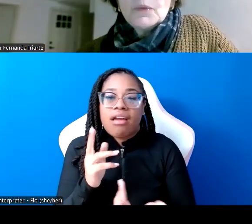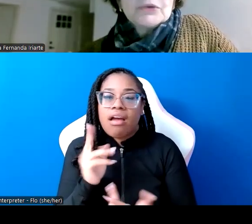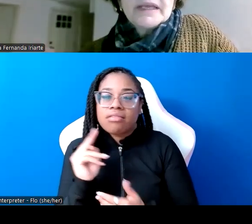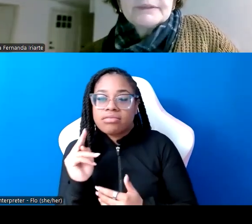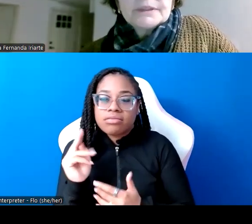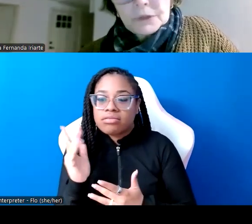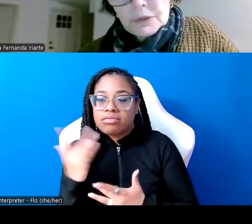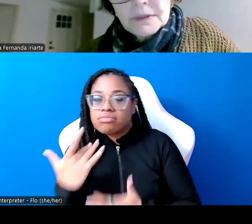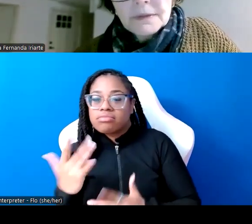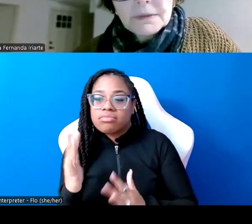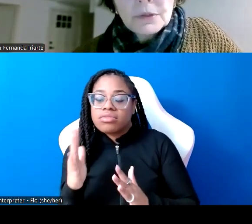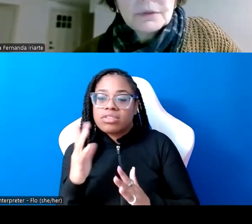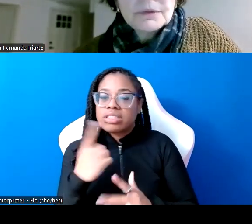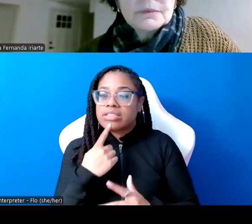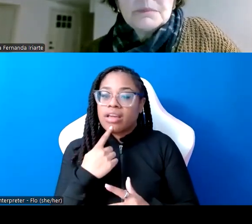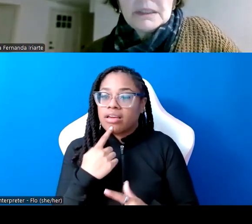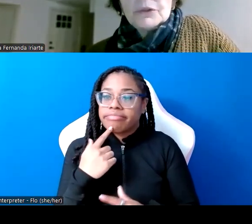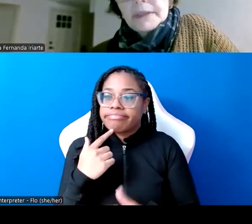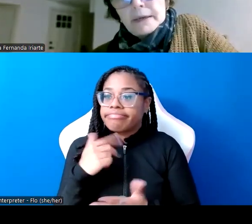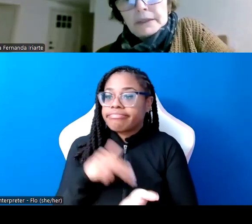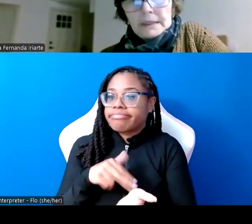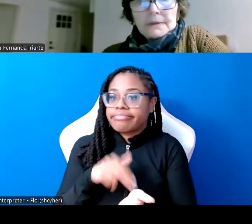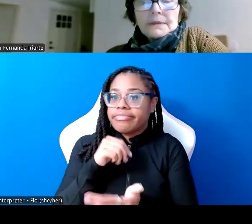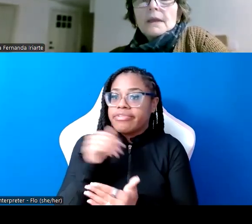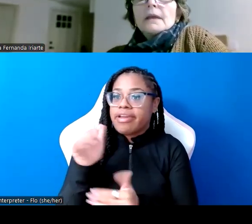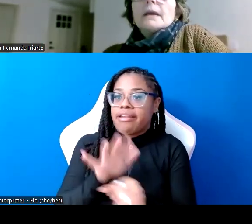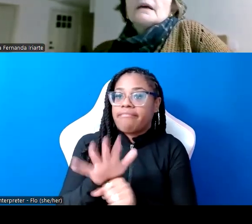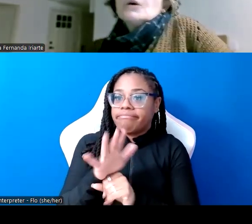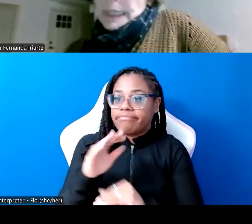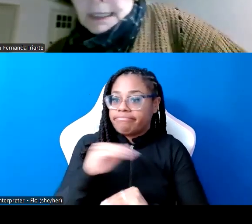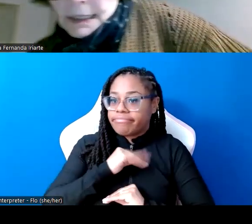we don't have enough nurses to meet your care needs, okay.